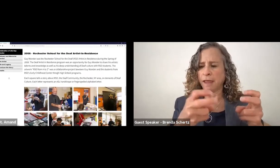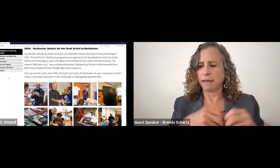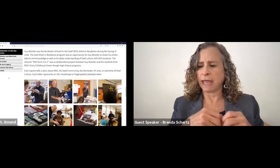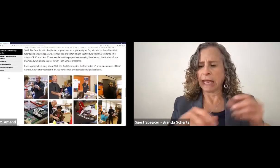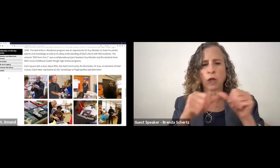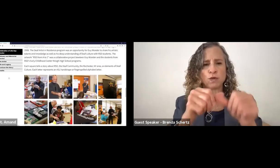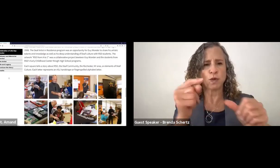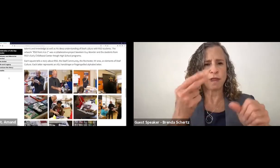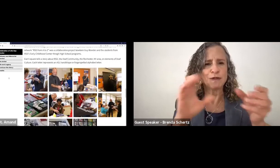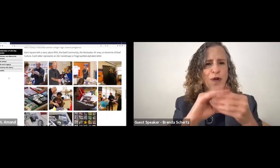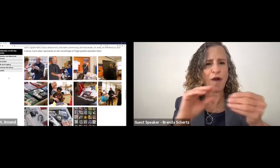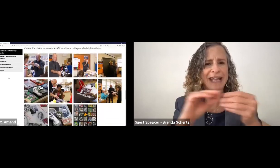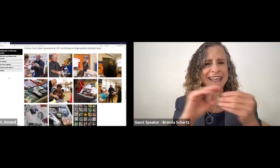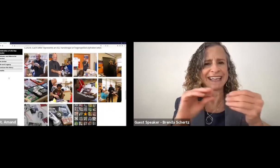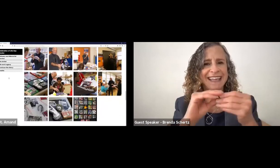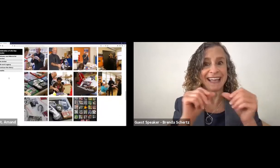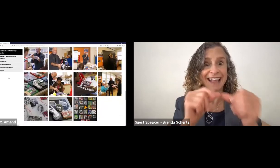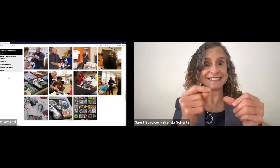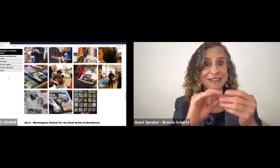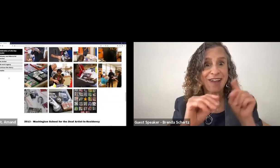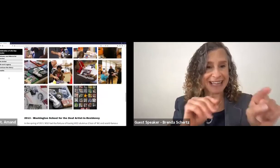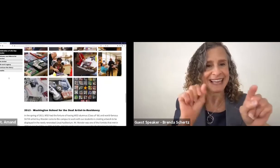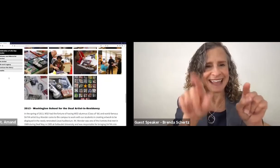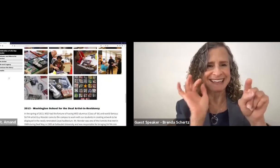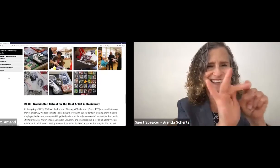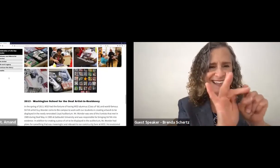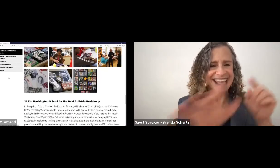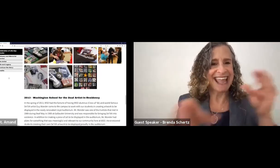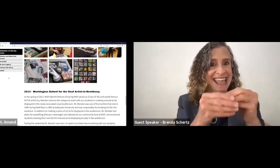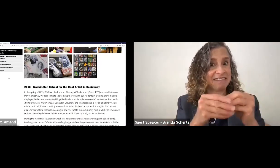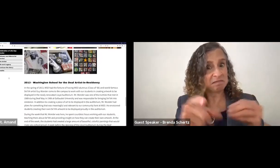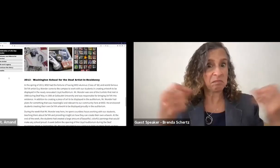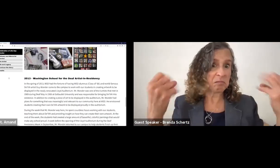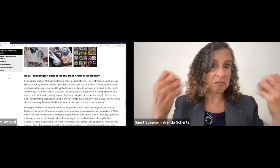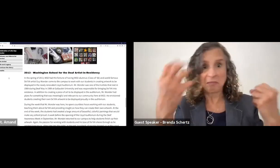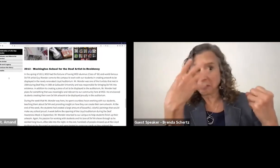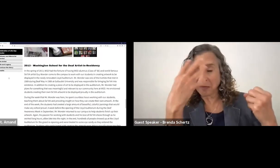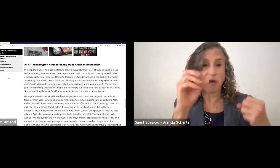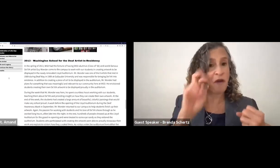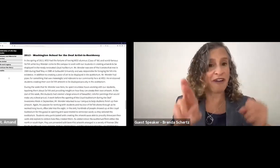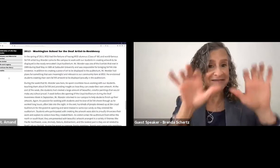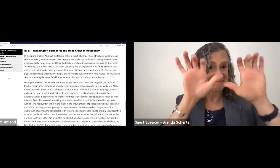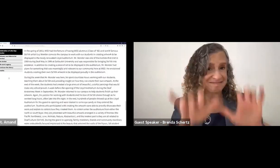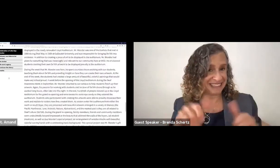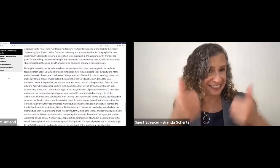I just-- he contributed so much. And there's... you can add